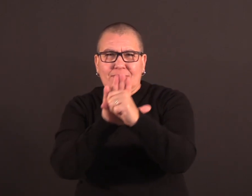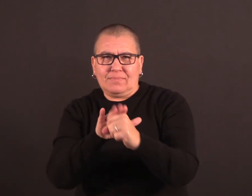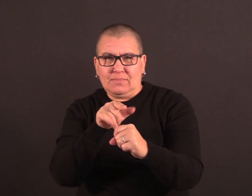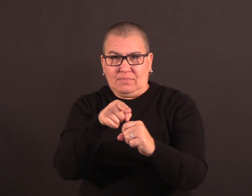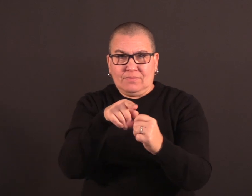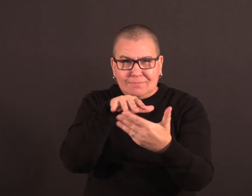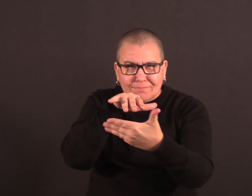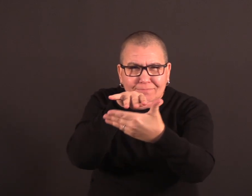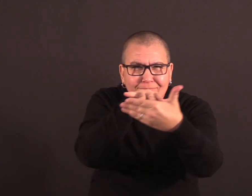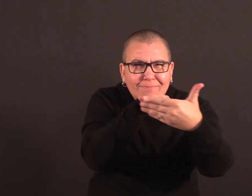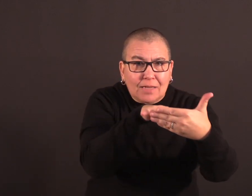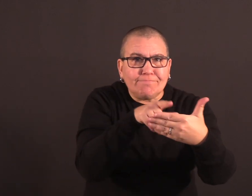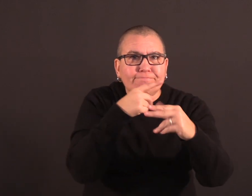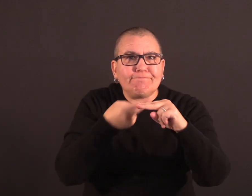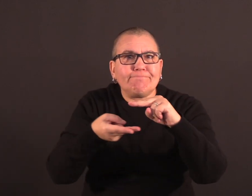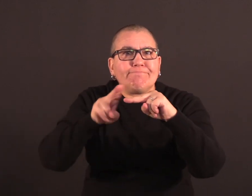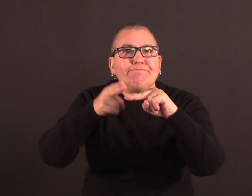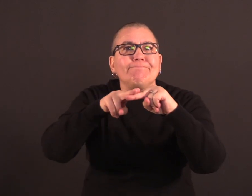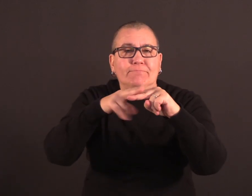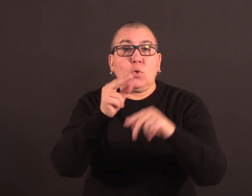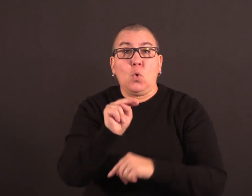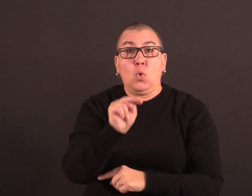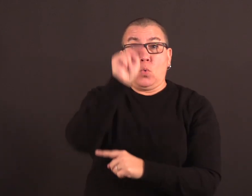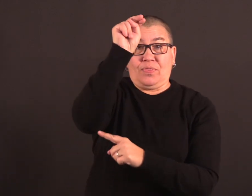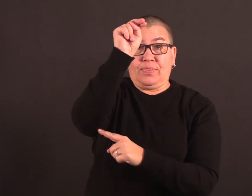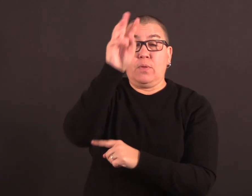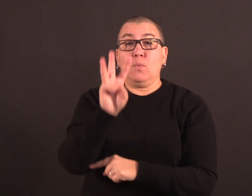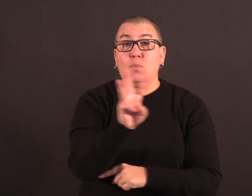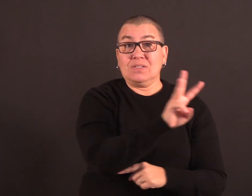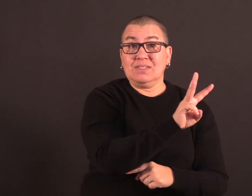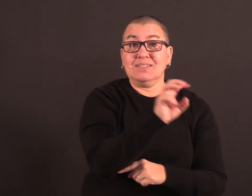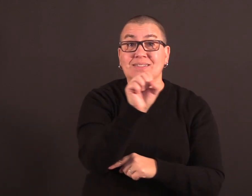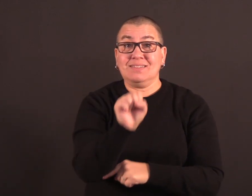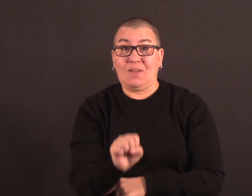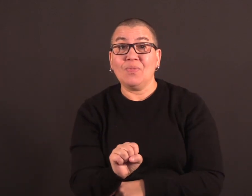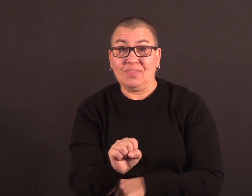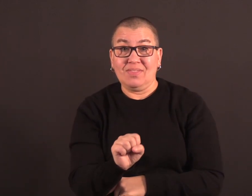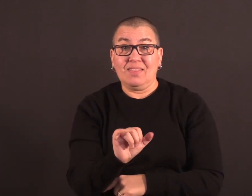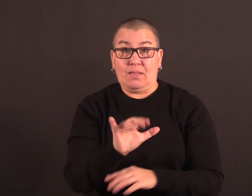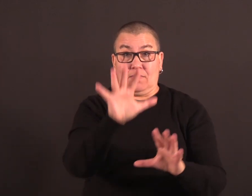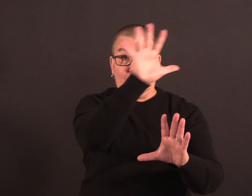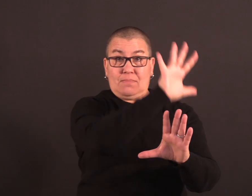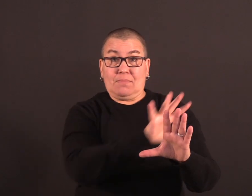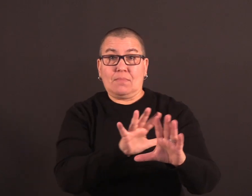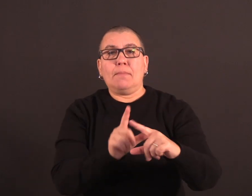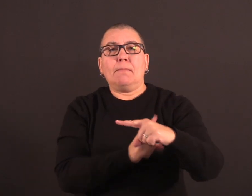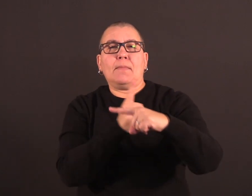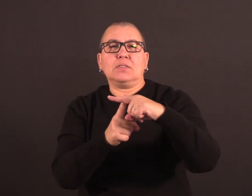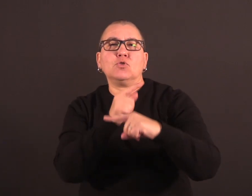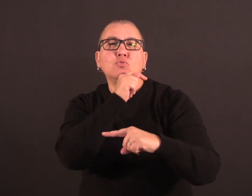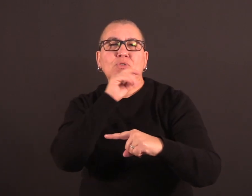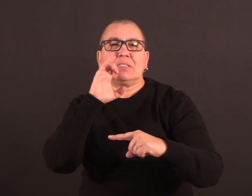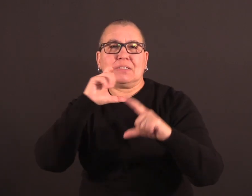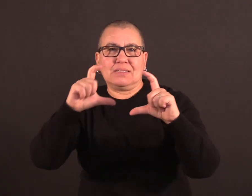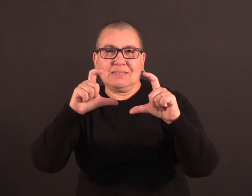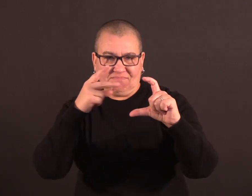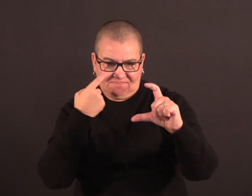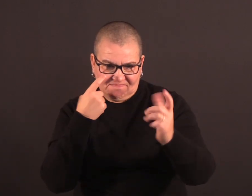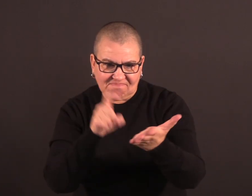Twin Cities regions each saw increases in their COVID-19 levels above the statewide average.